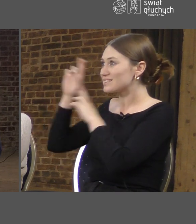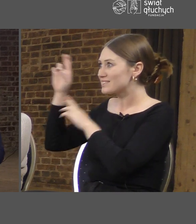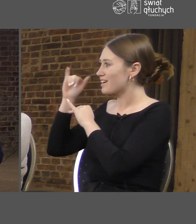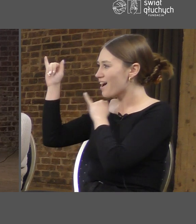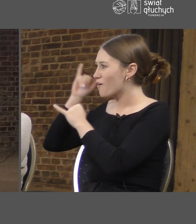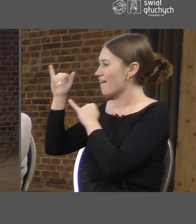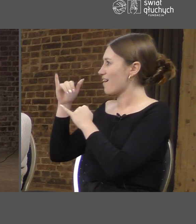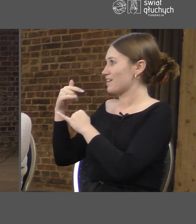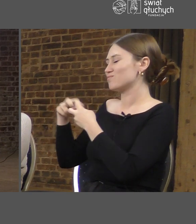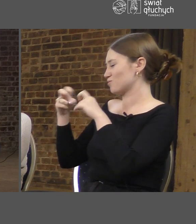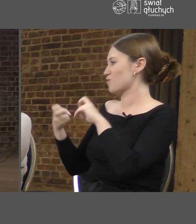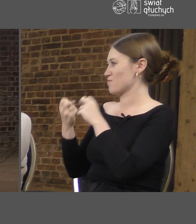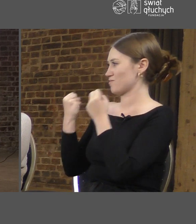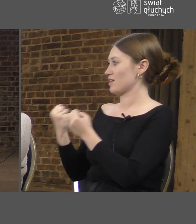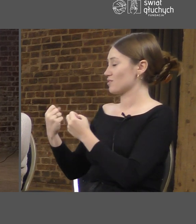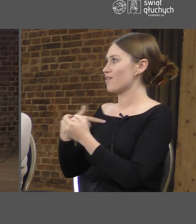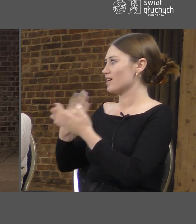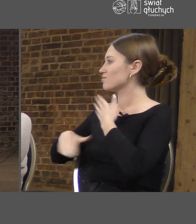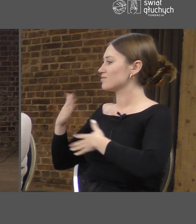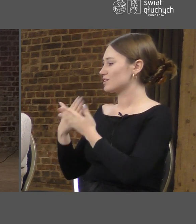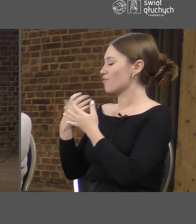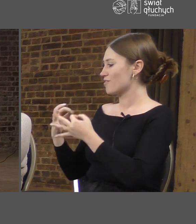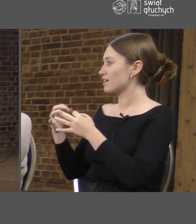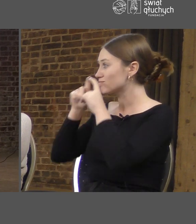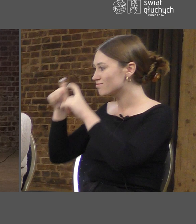So I'm very happy that they they abolished the obligation to wear a mask,